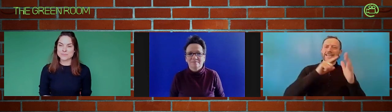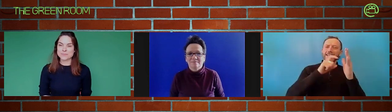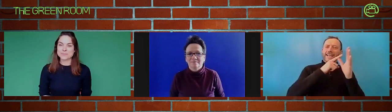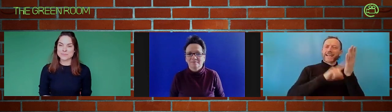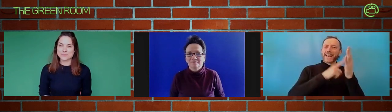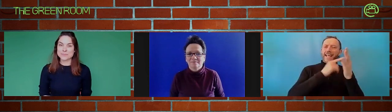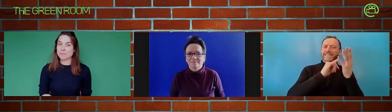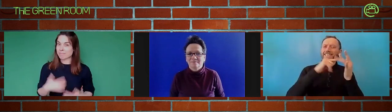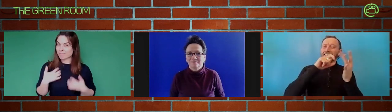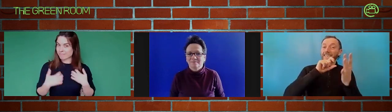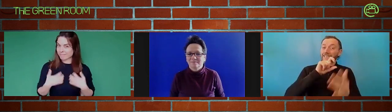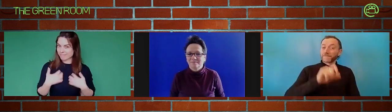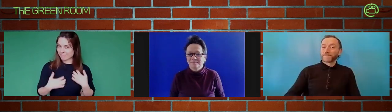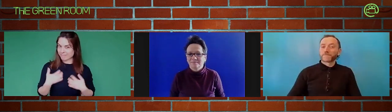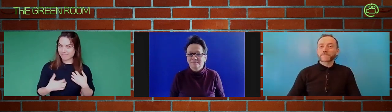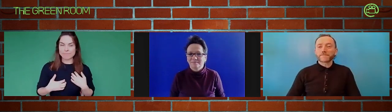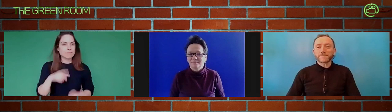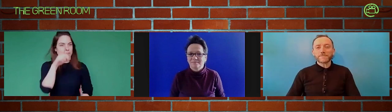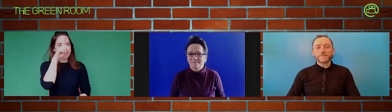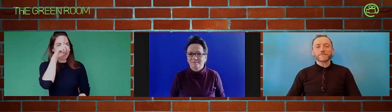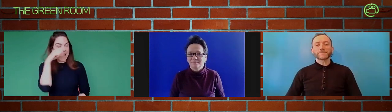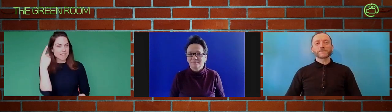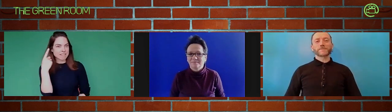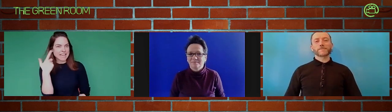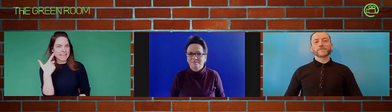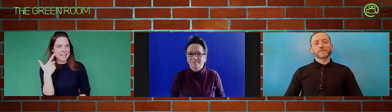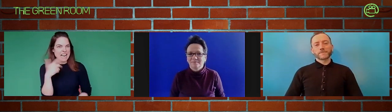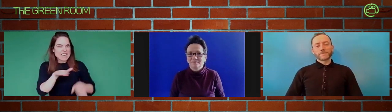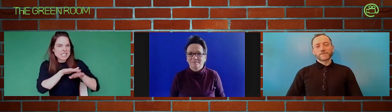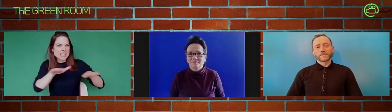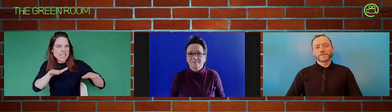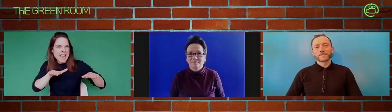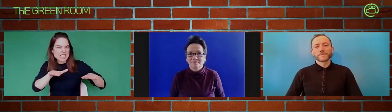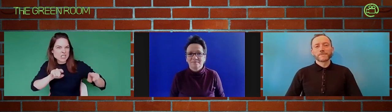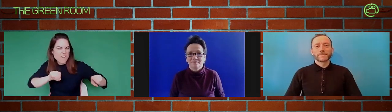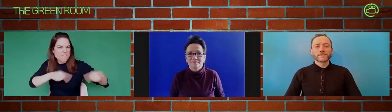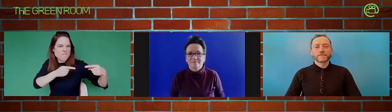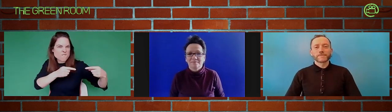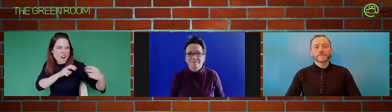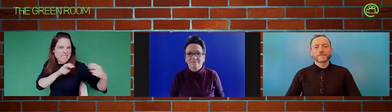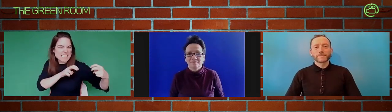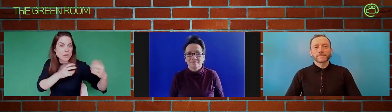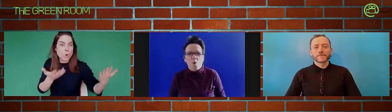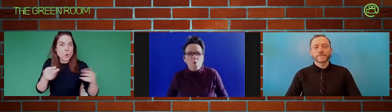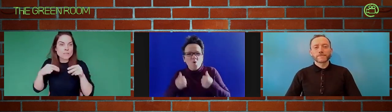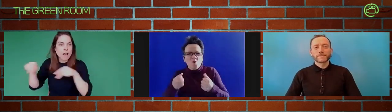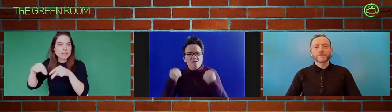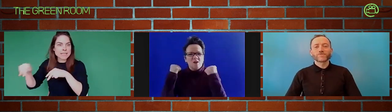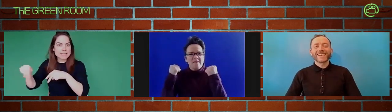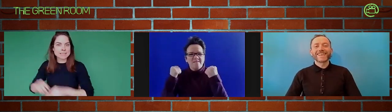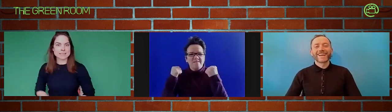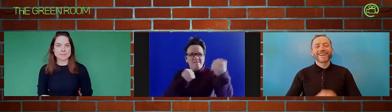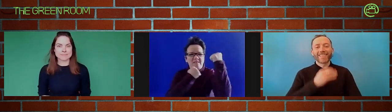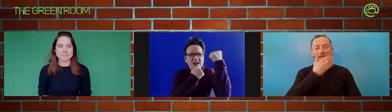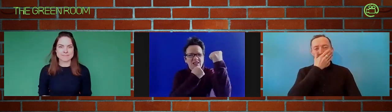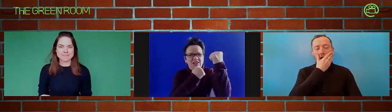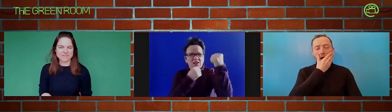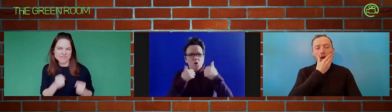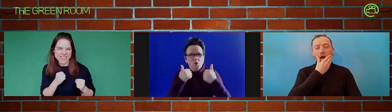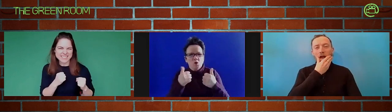Harri. Stage fighting or dancing? Oh a good fight. Good fight! JS: Good Fight.